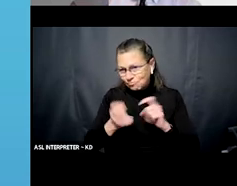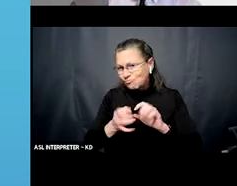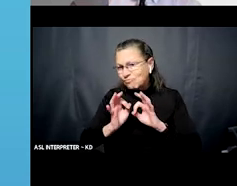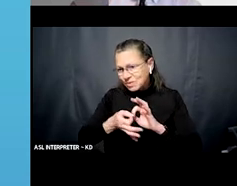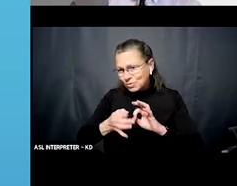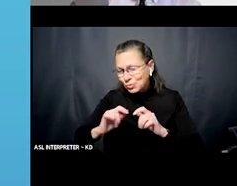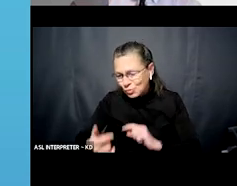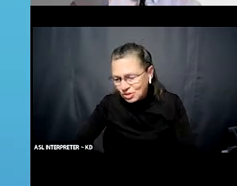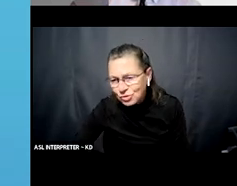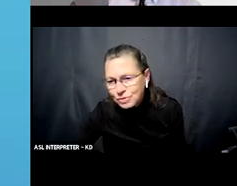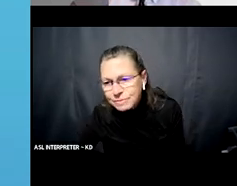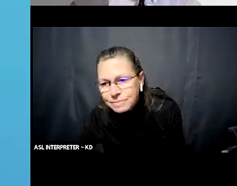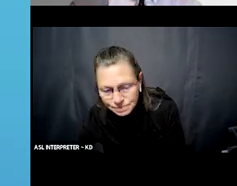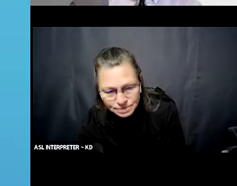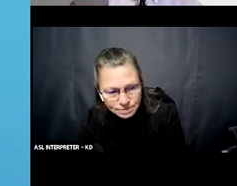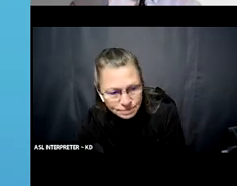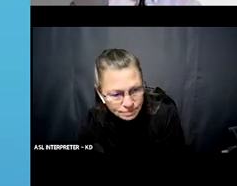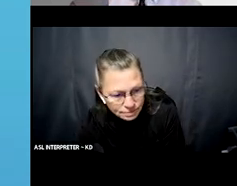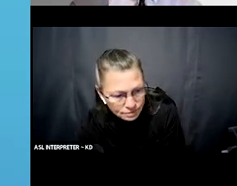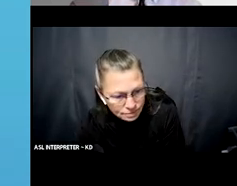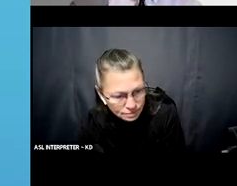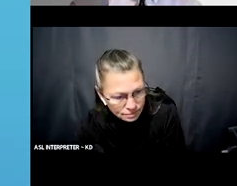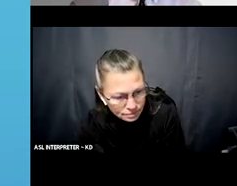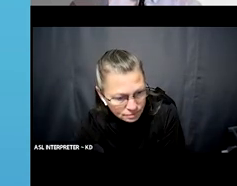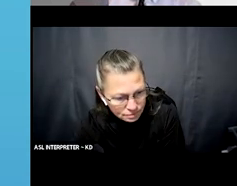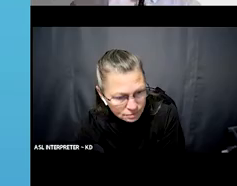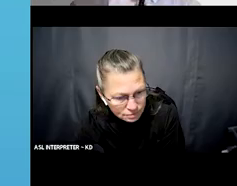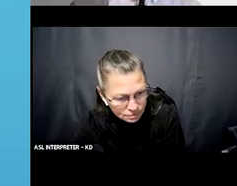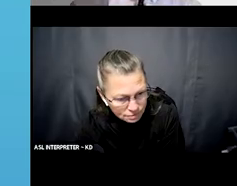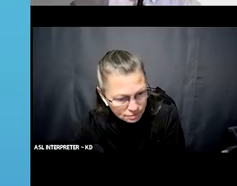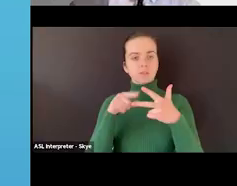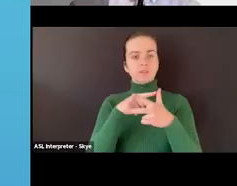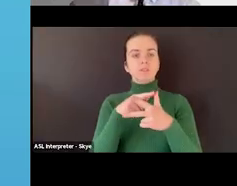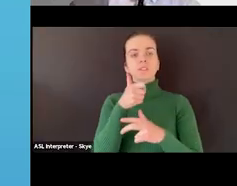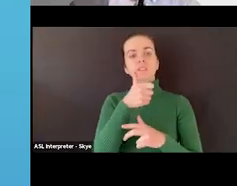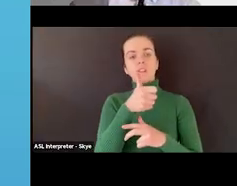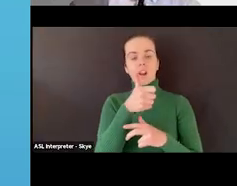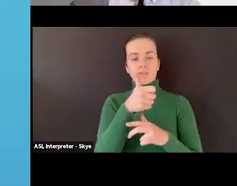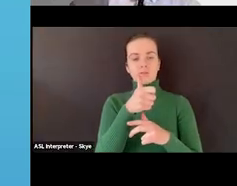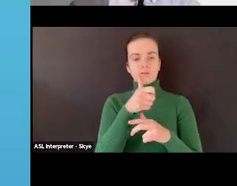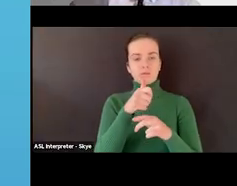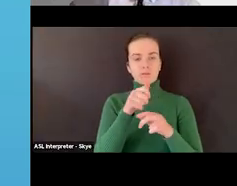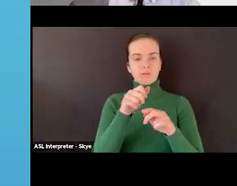mixed methods. This included three primary tools: a self-administered survey about support and risk